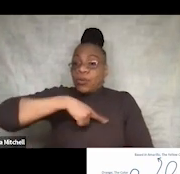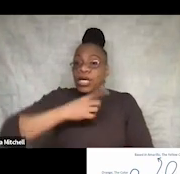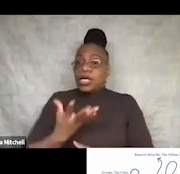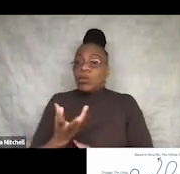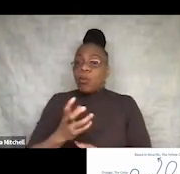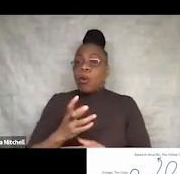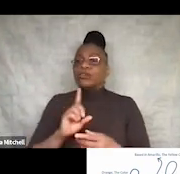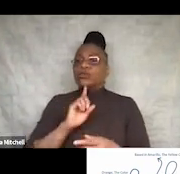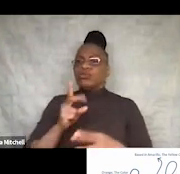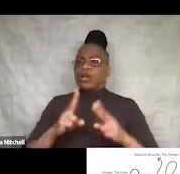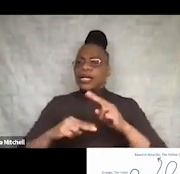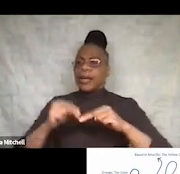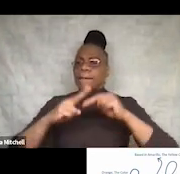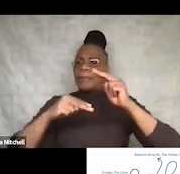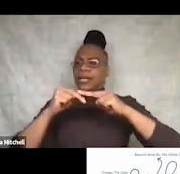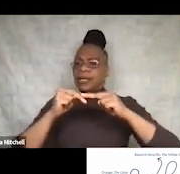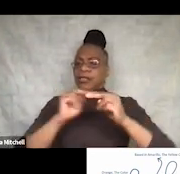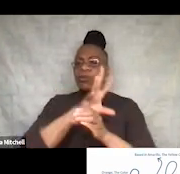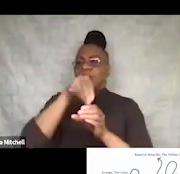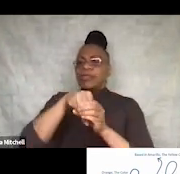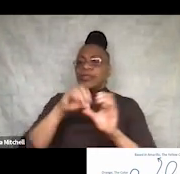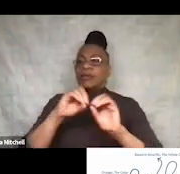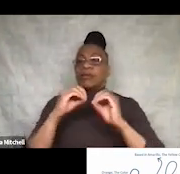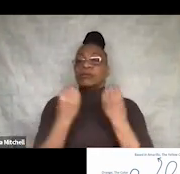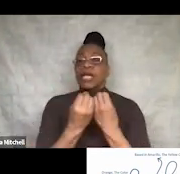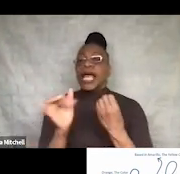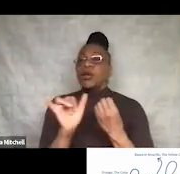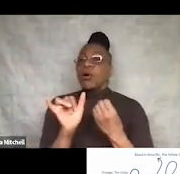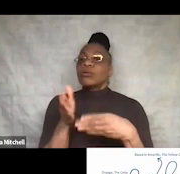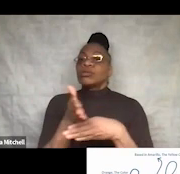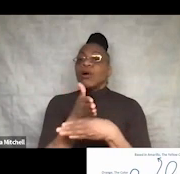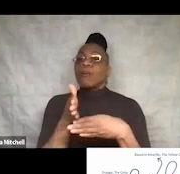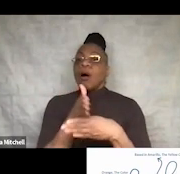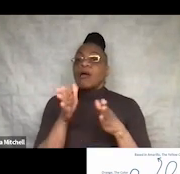and where do we really wanna partner with existing organizations and infrastructures?